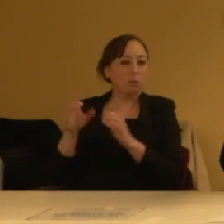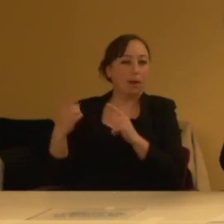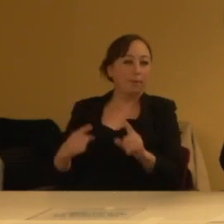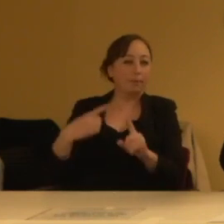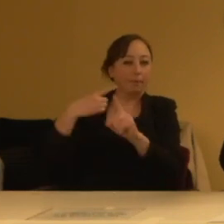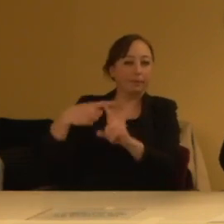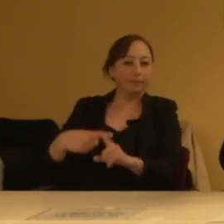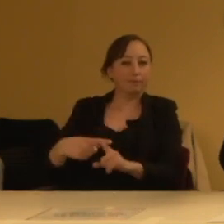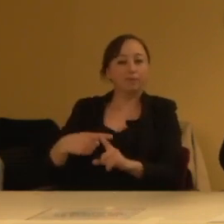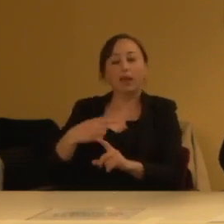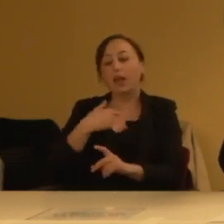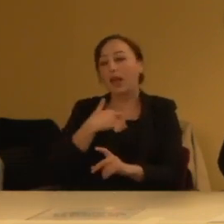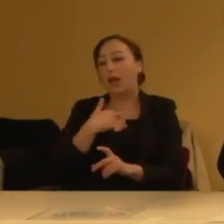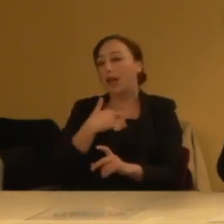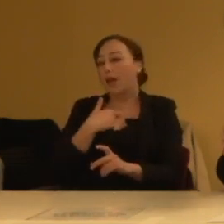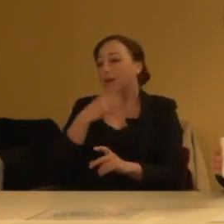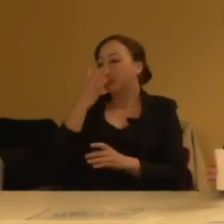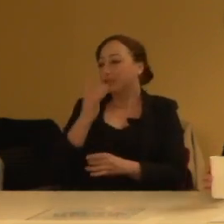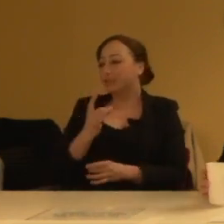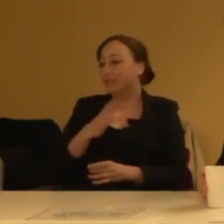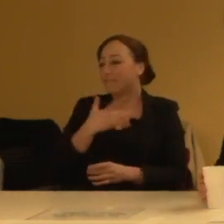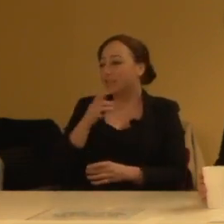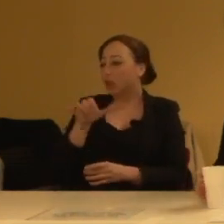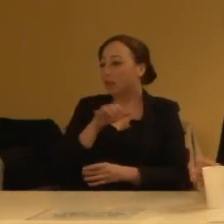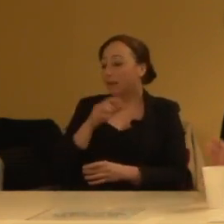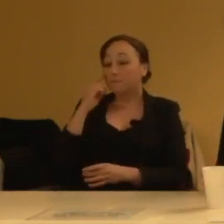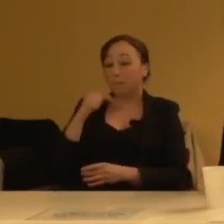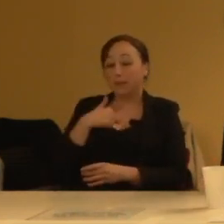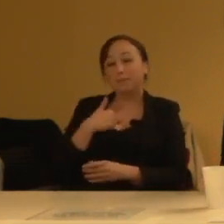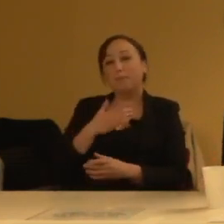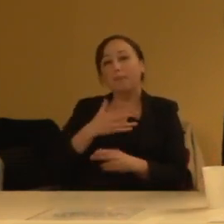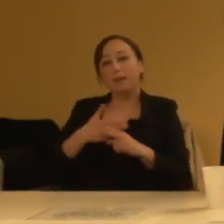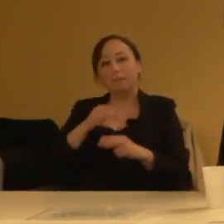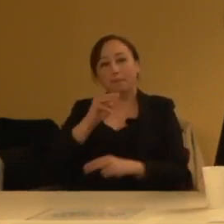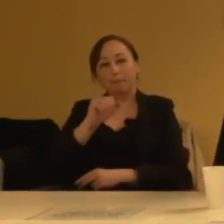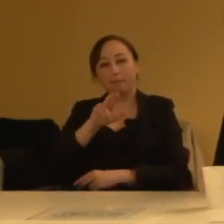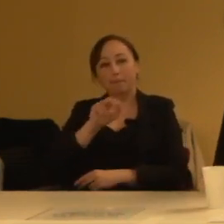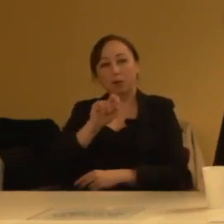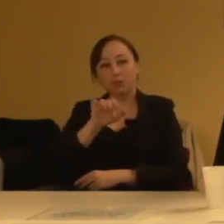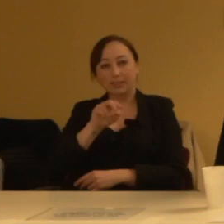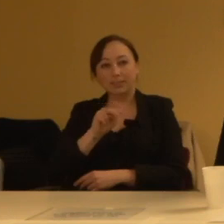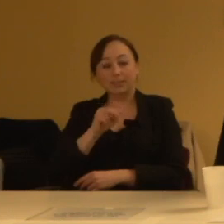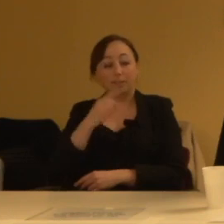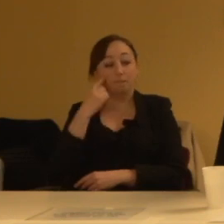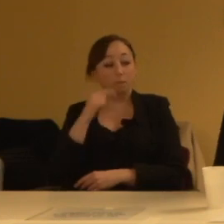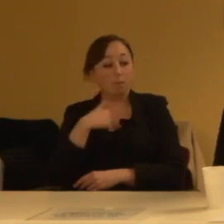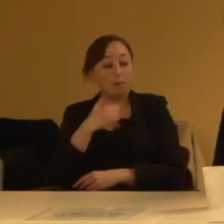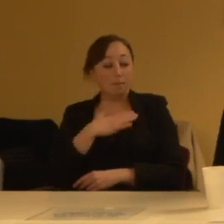it's interesting because I feel like for me, and this is Martine again, for me, my journey was a little bit of